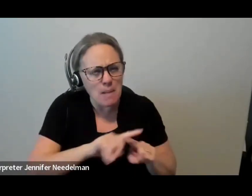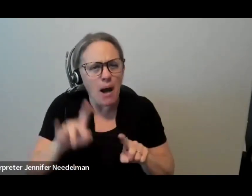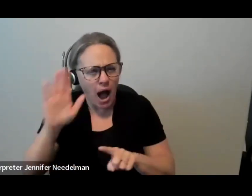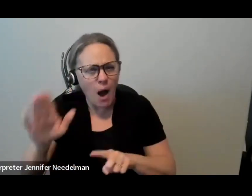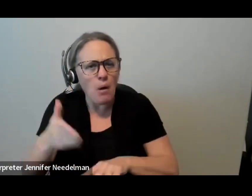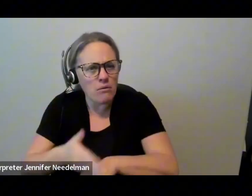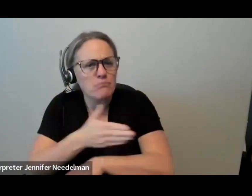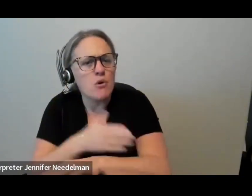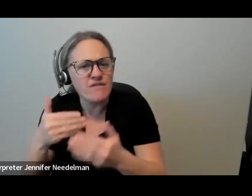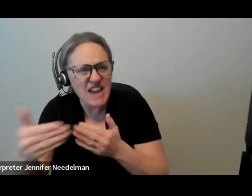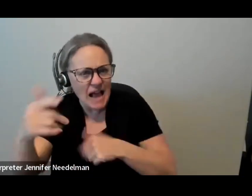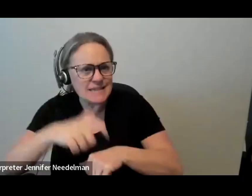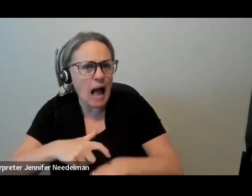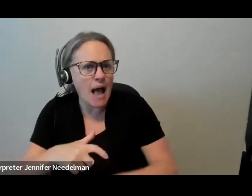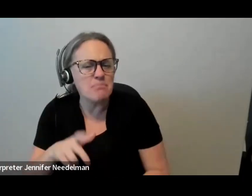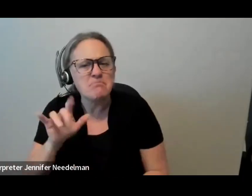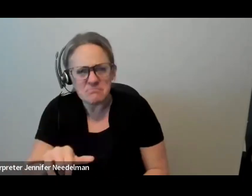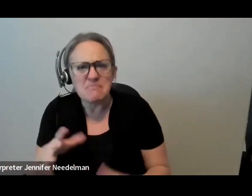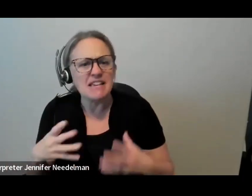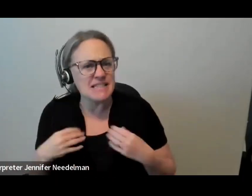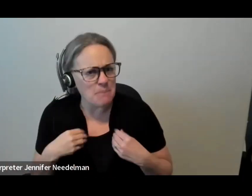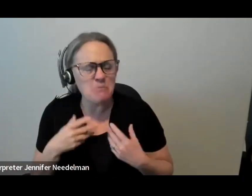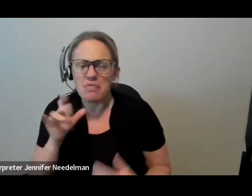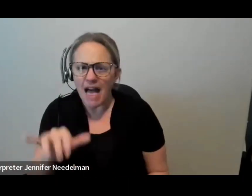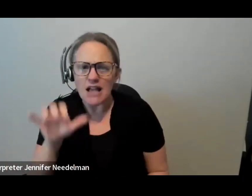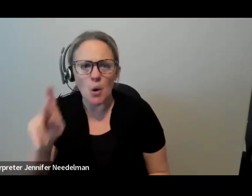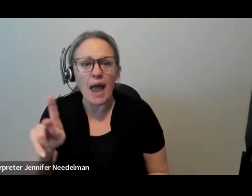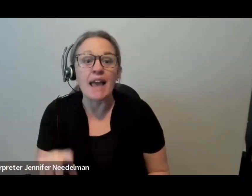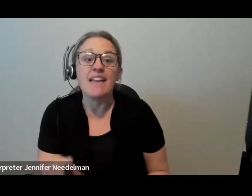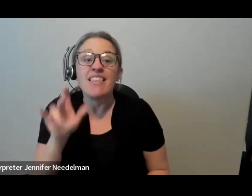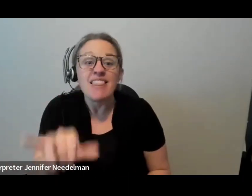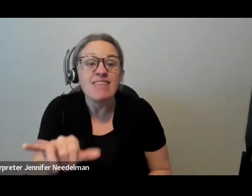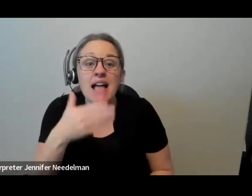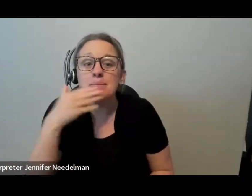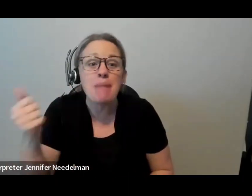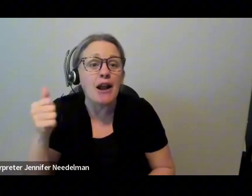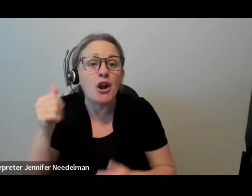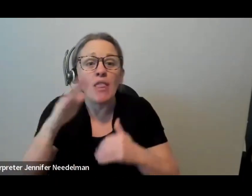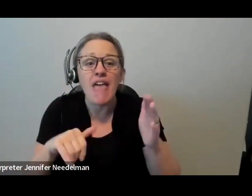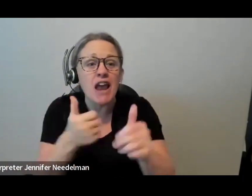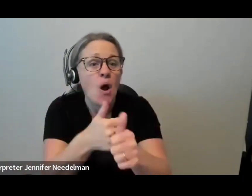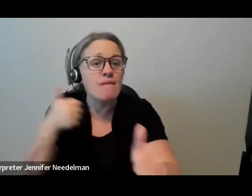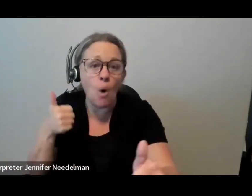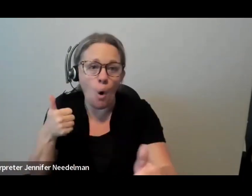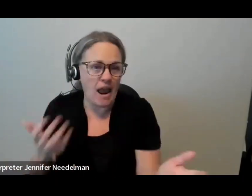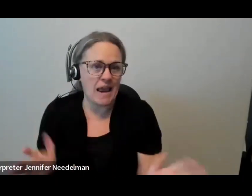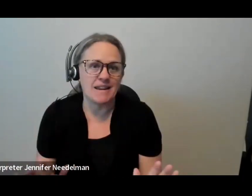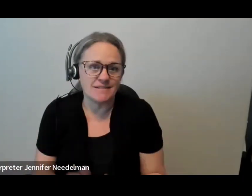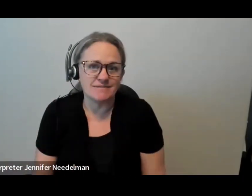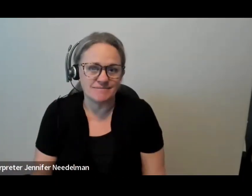And like, that's okay, right? It's better than avoiding the topic altogether. But I think growing that